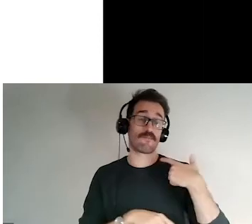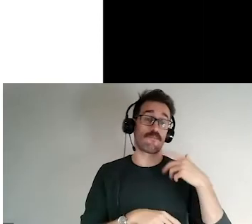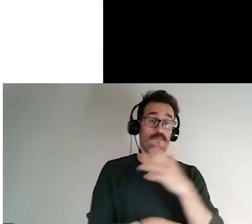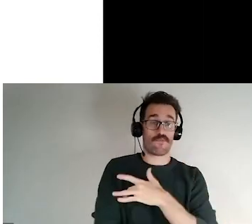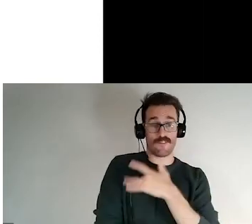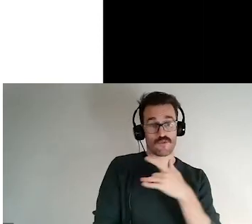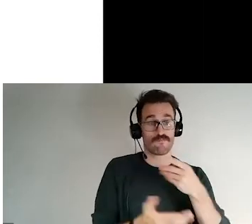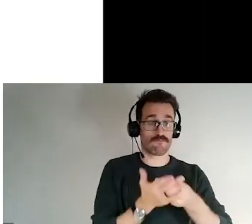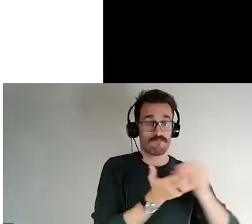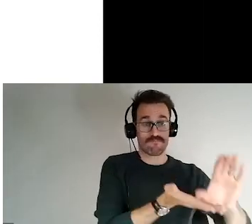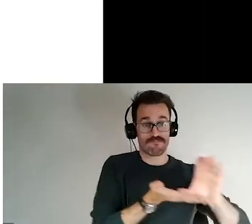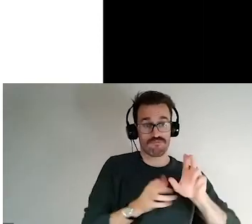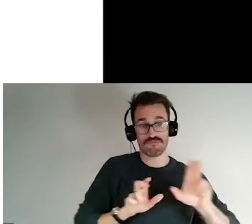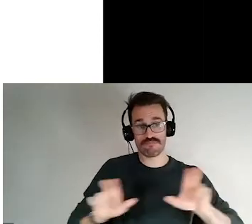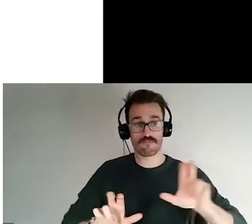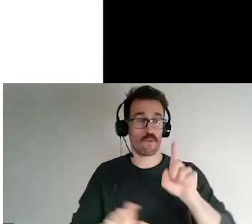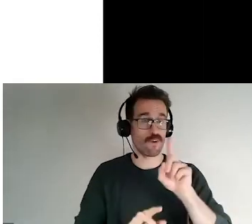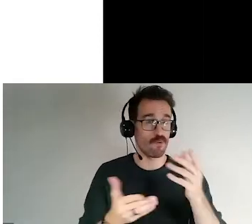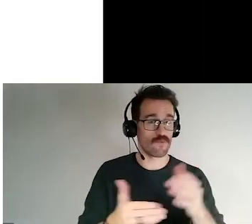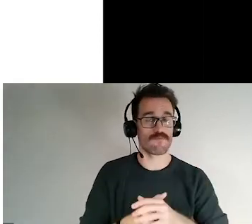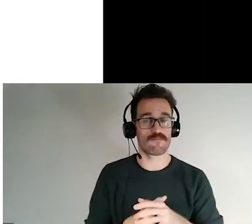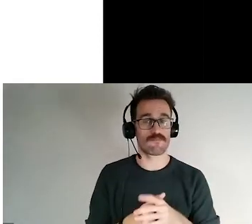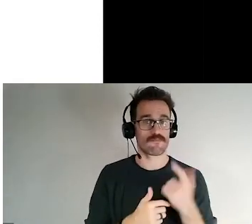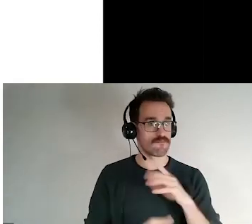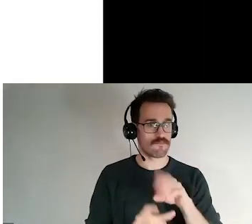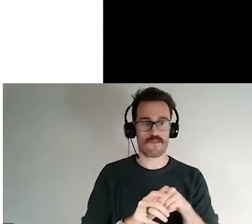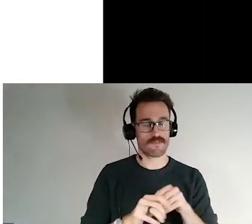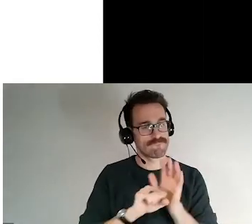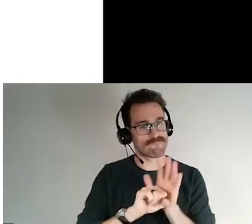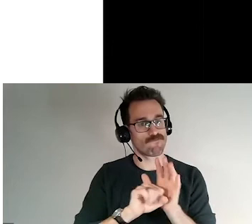are active in policy change work with government representatives and other advocacy groups,